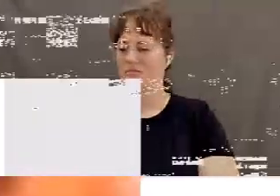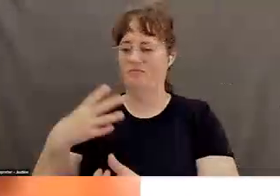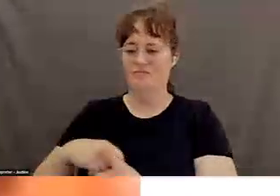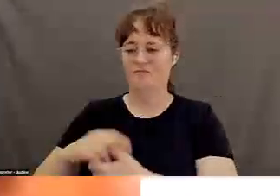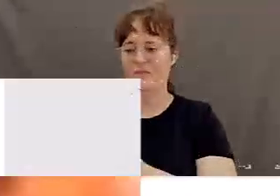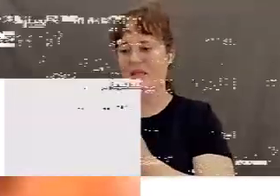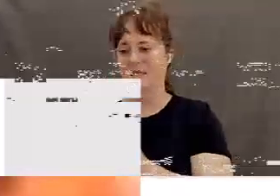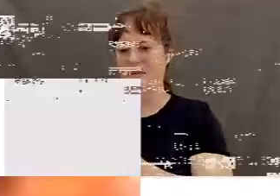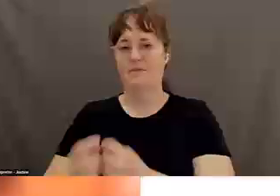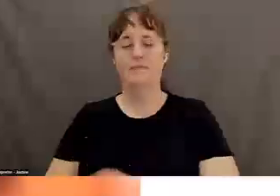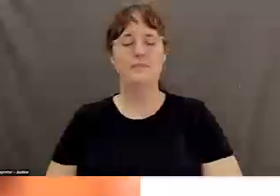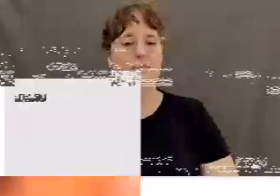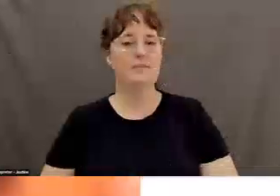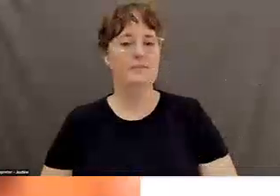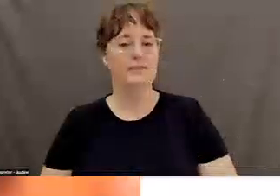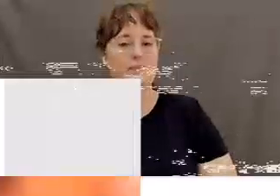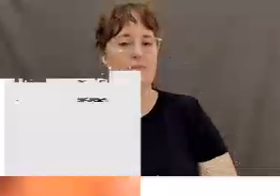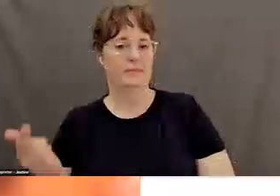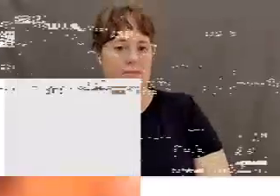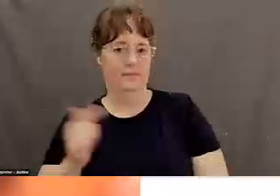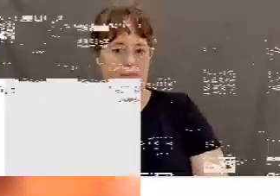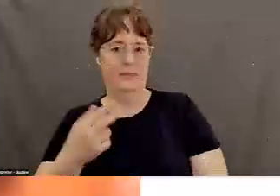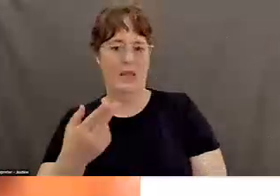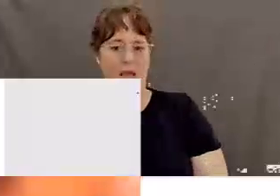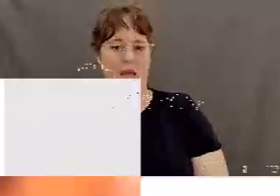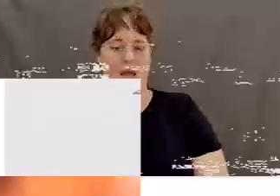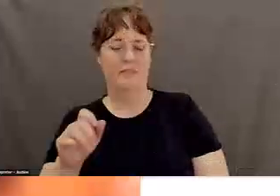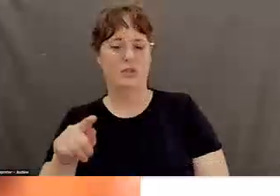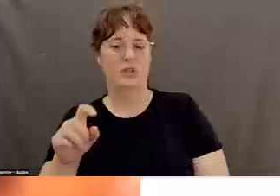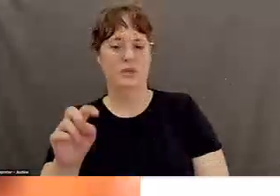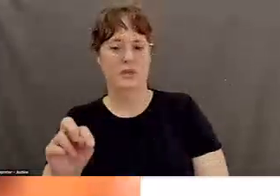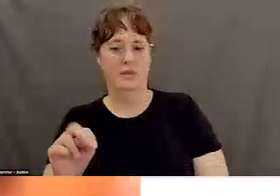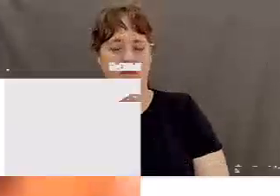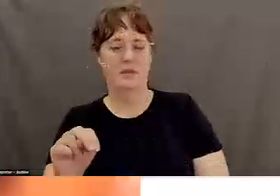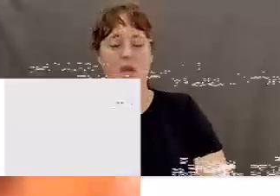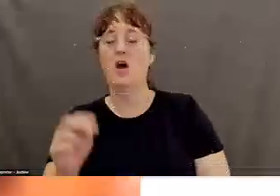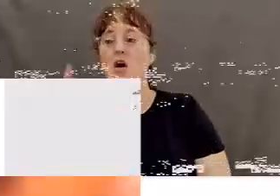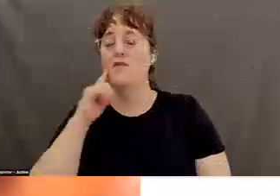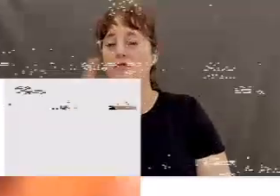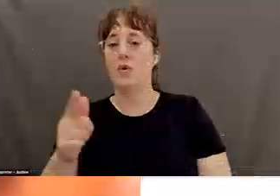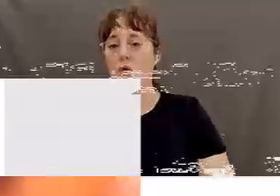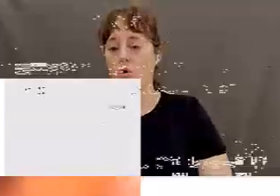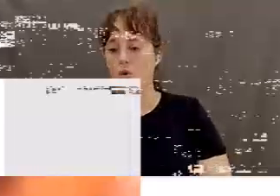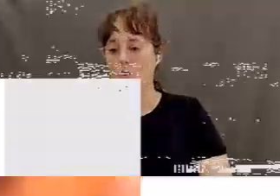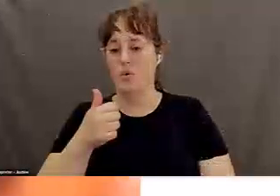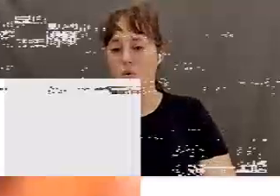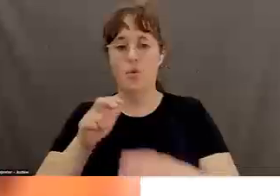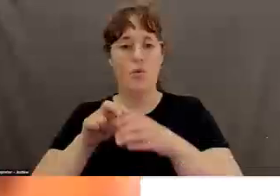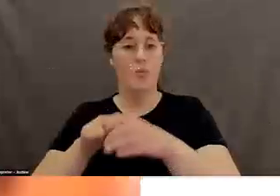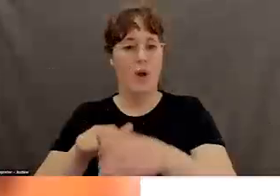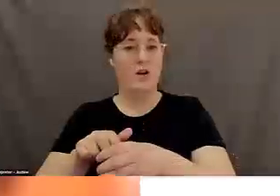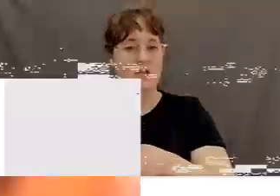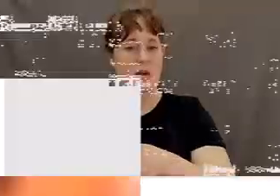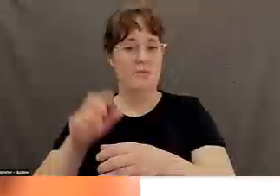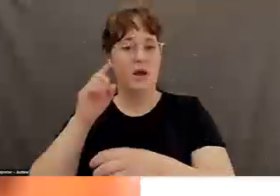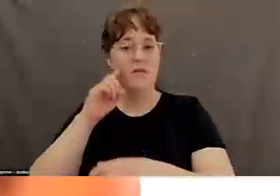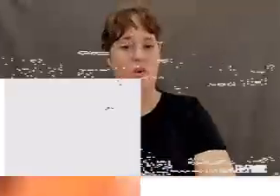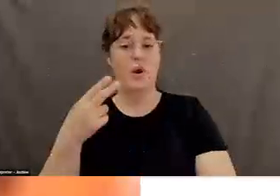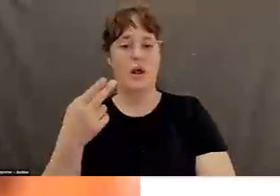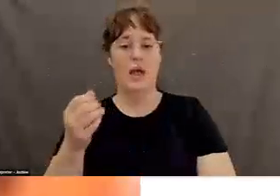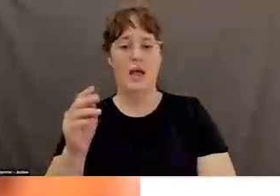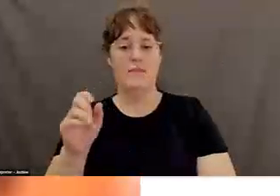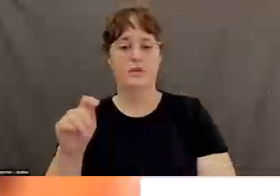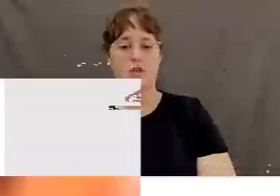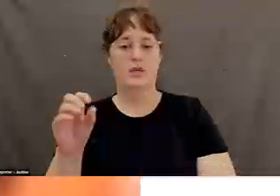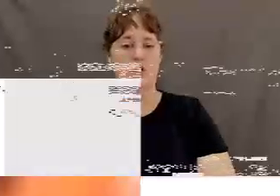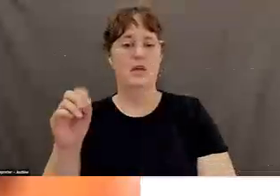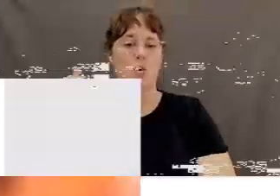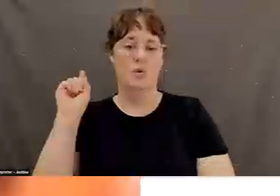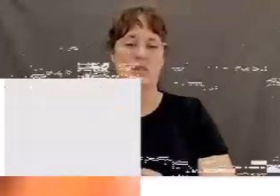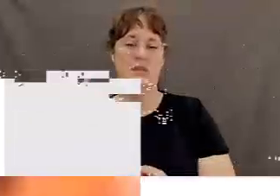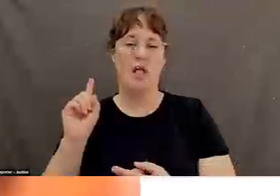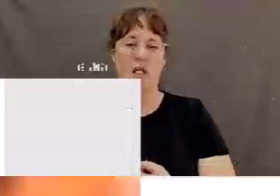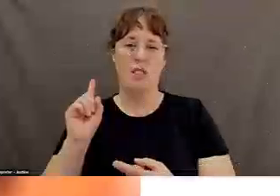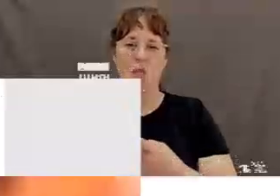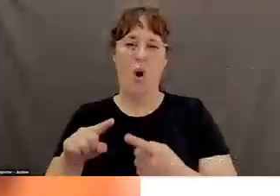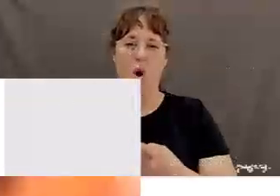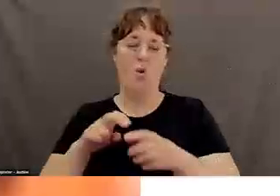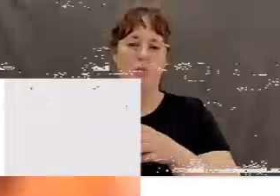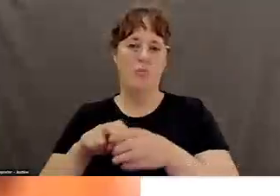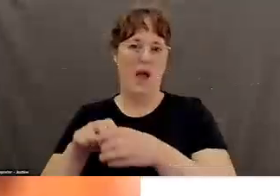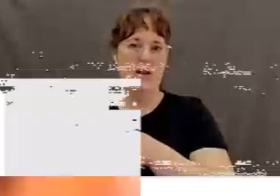Boardroom: Yeah, I think I… I think I can hit all of these in order. So, the ridership for the Avalon station was one of the lower ridership stations in West Seattle. About half of that ridership would have arrived by bus.